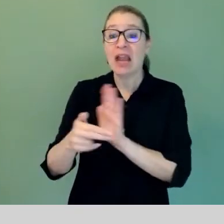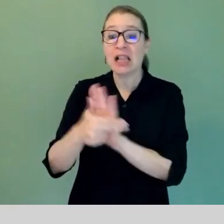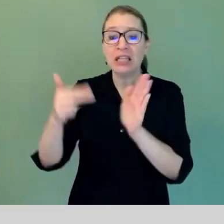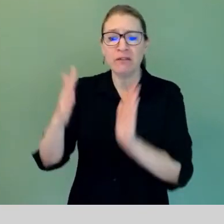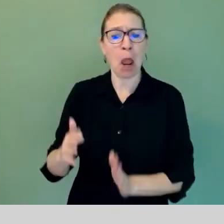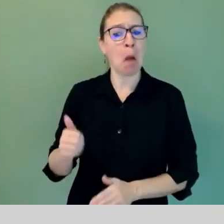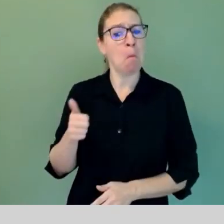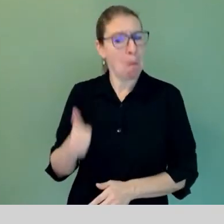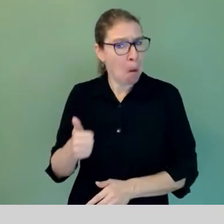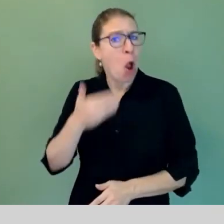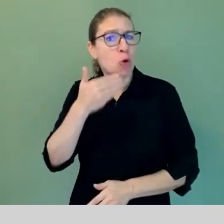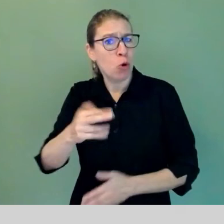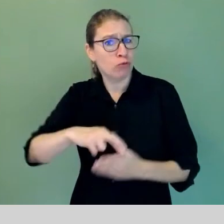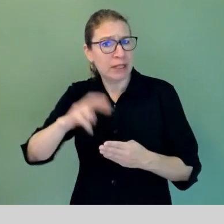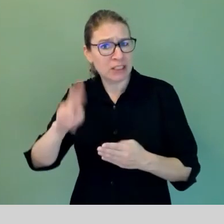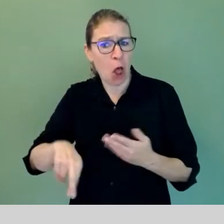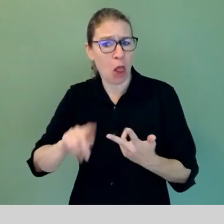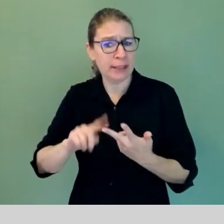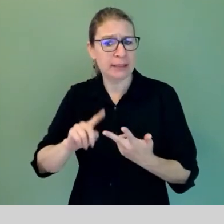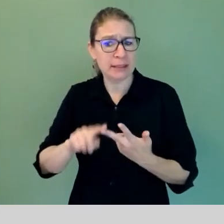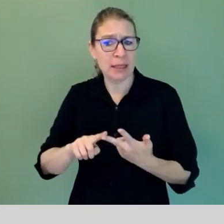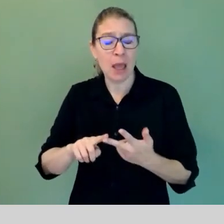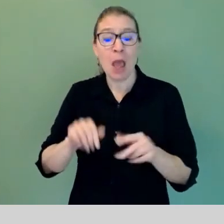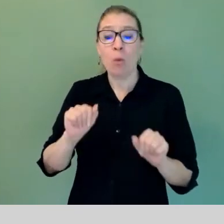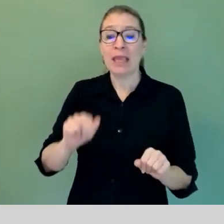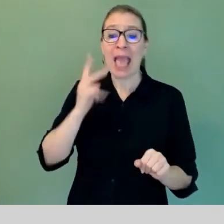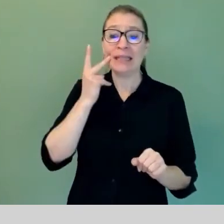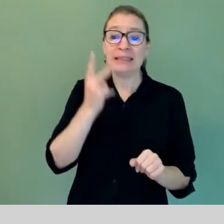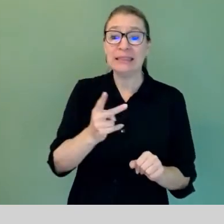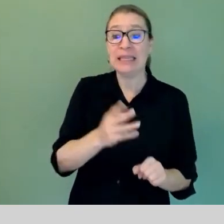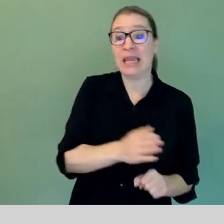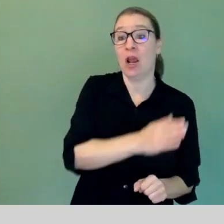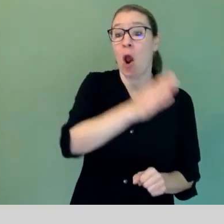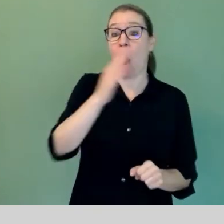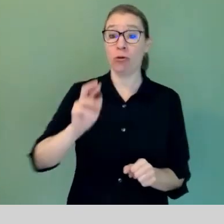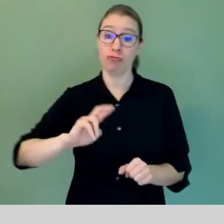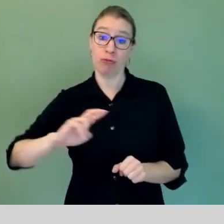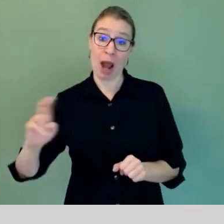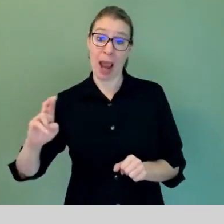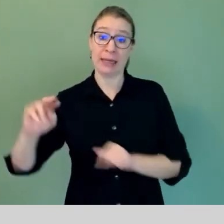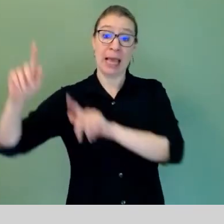And that classifier also seems to be, you know, giving good results. As we can see on the absolute right,